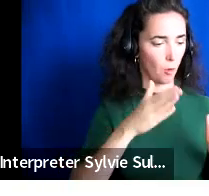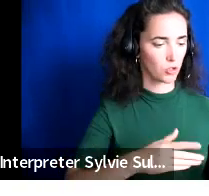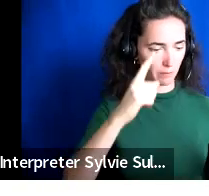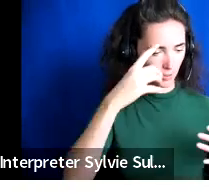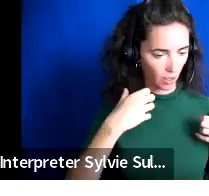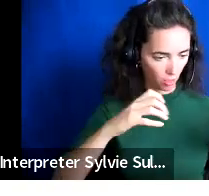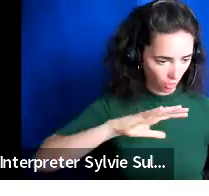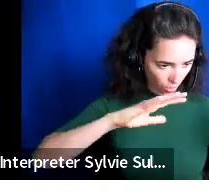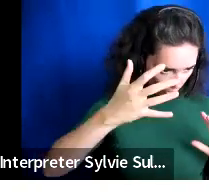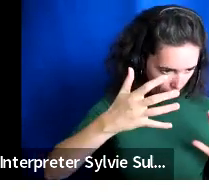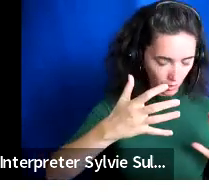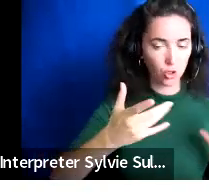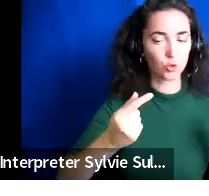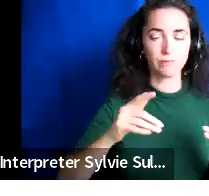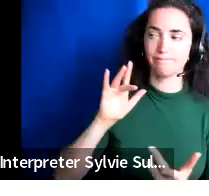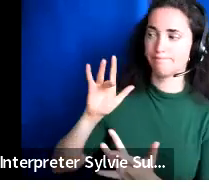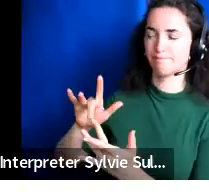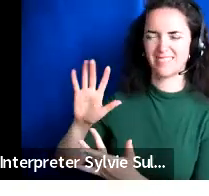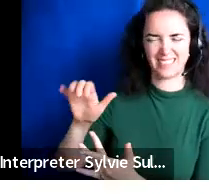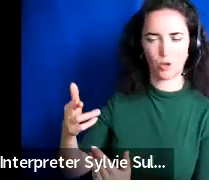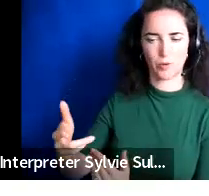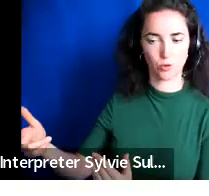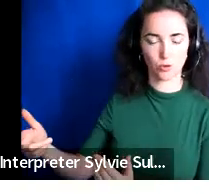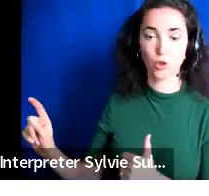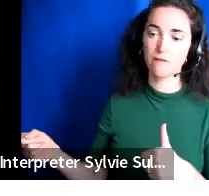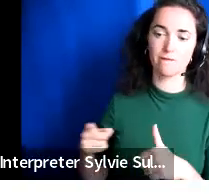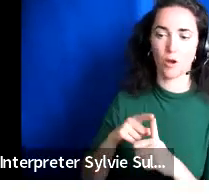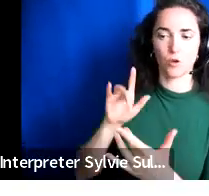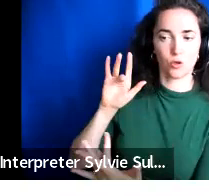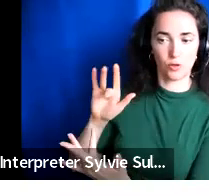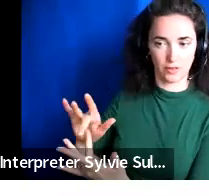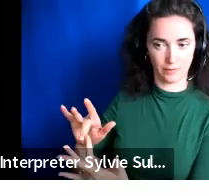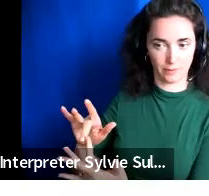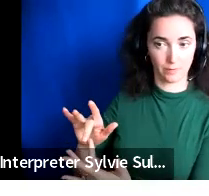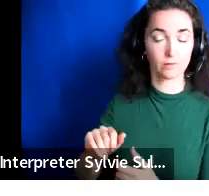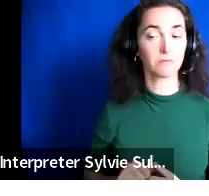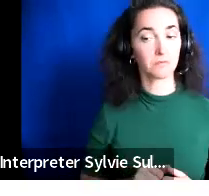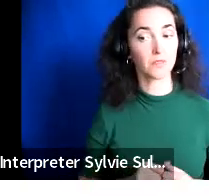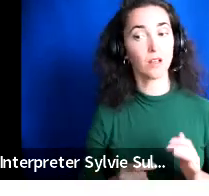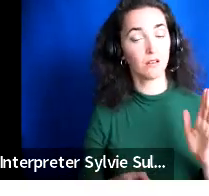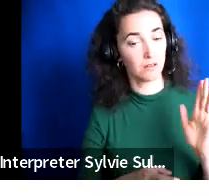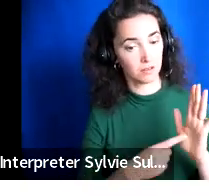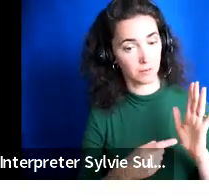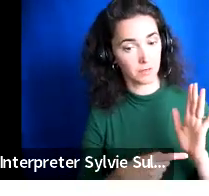They are often that first point of entry, and in some instances, and in many instances they can take the place of 9.